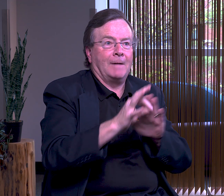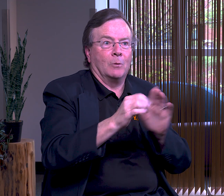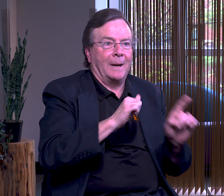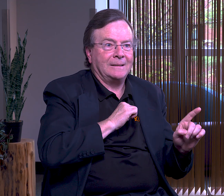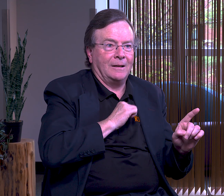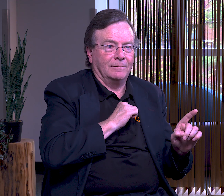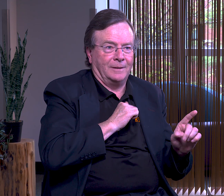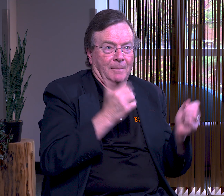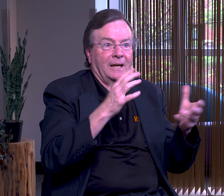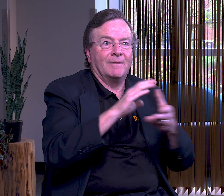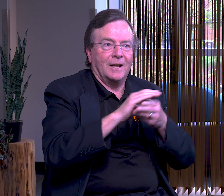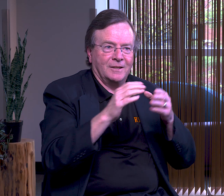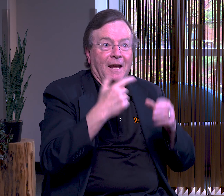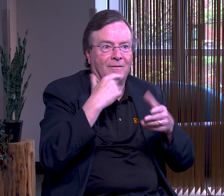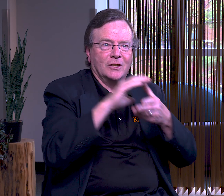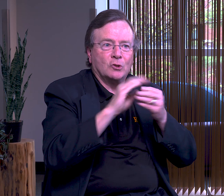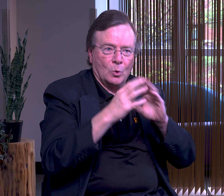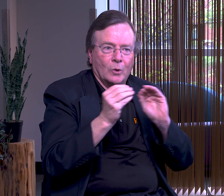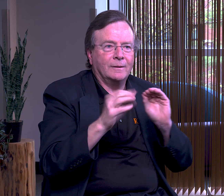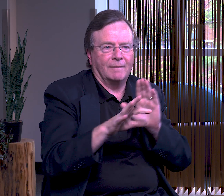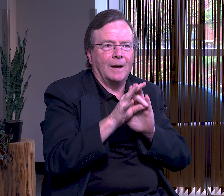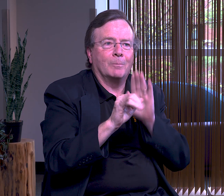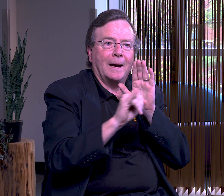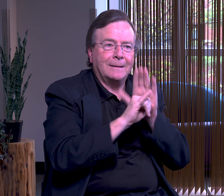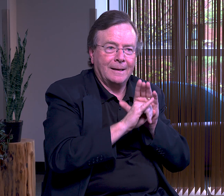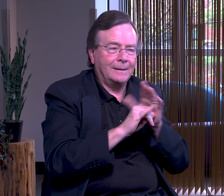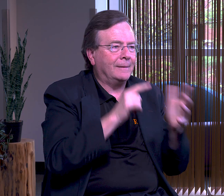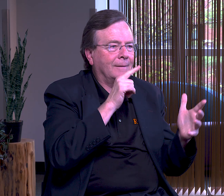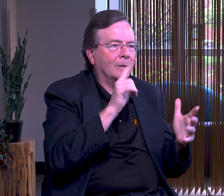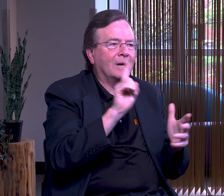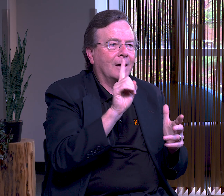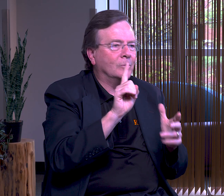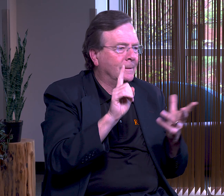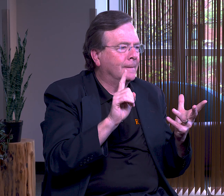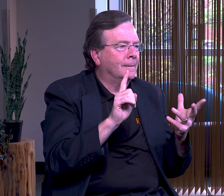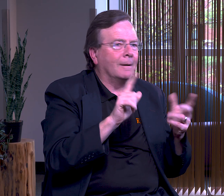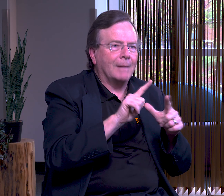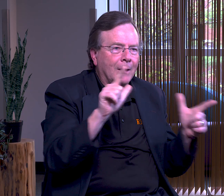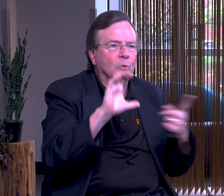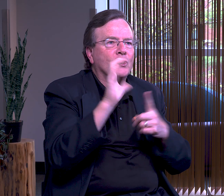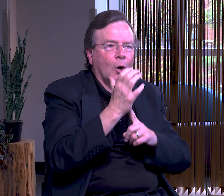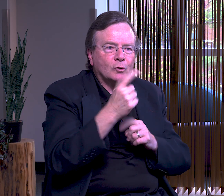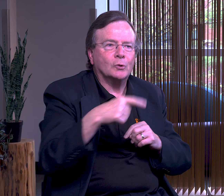and found myself. And many of us have this story. I found my identity, and found language, culture.